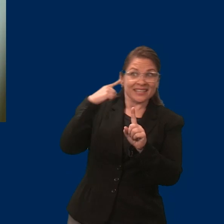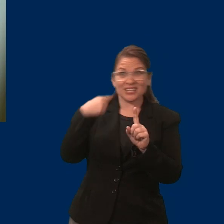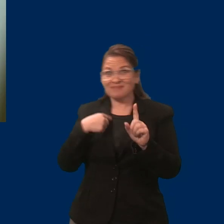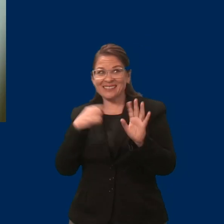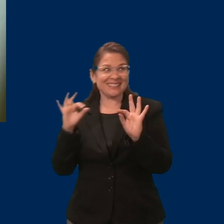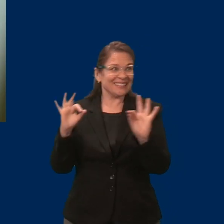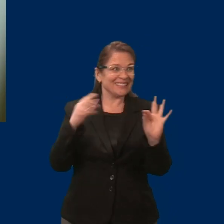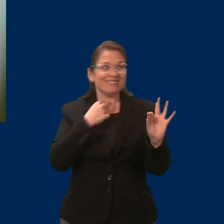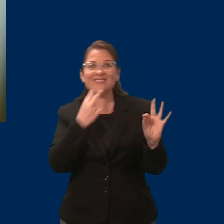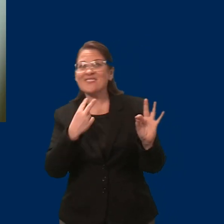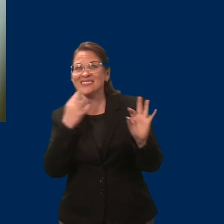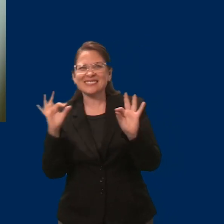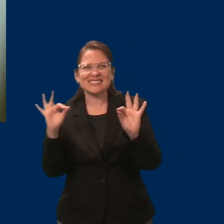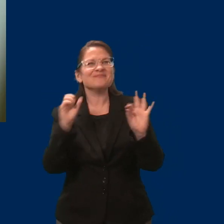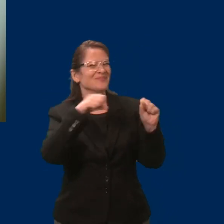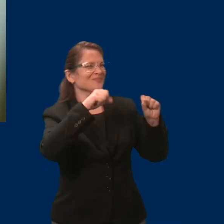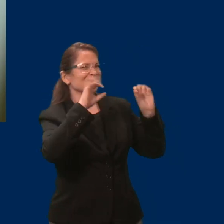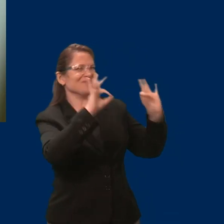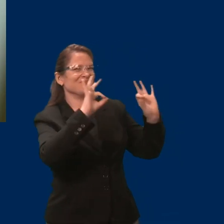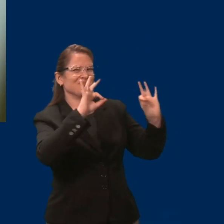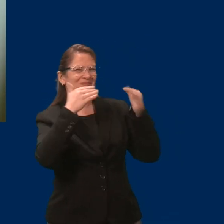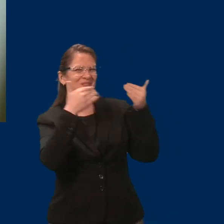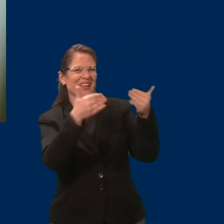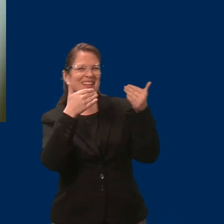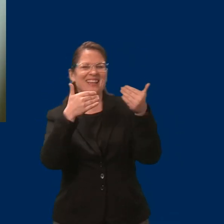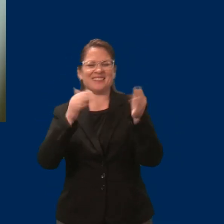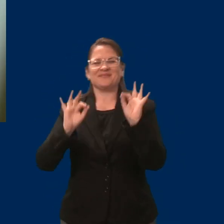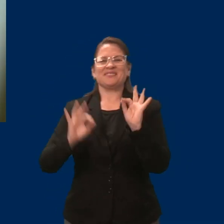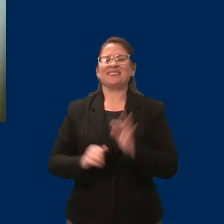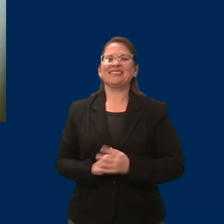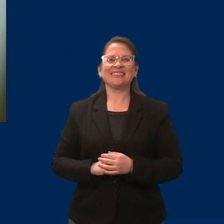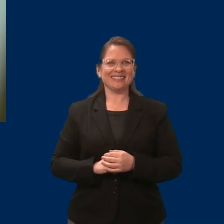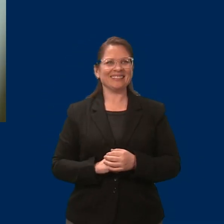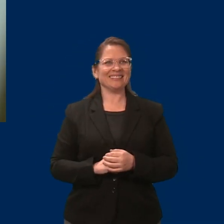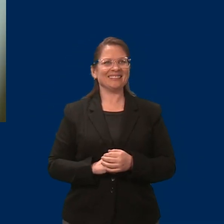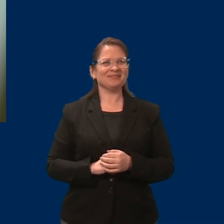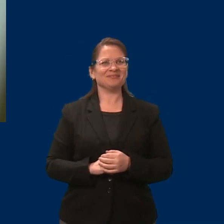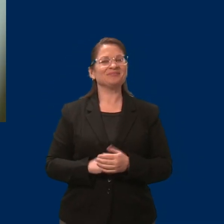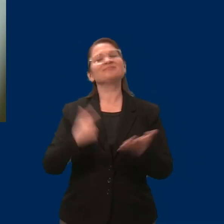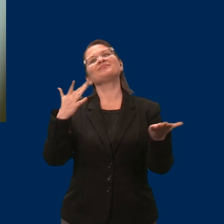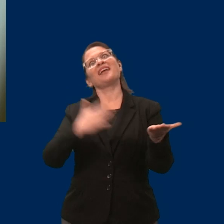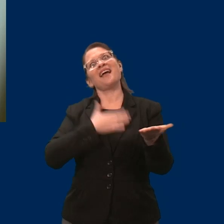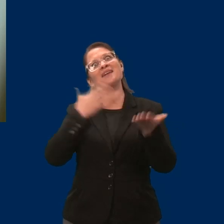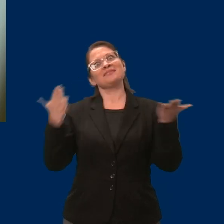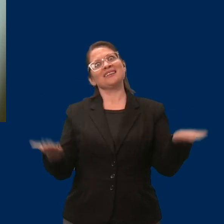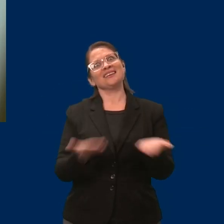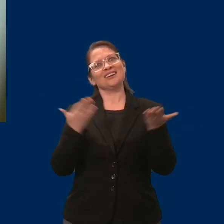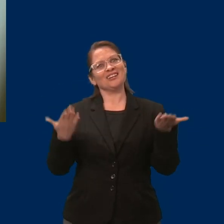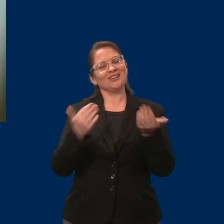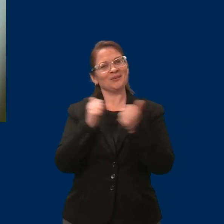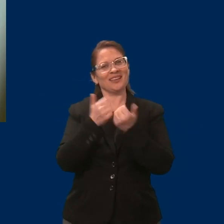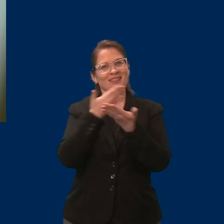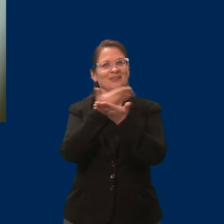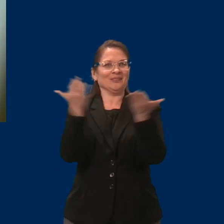[Hope] Yes, I can. - Oh, wonderful. Well, it's a joy to be with you today. Thank you for your great work.